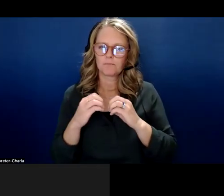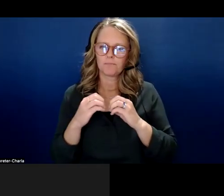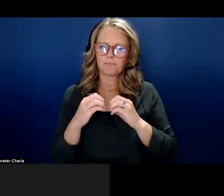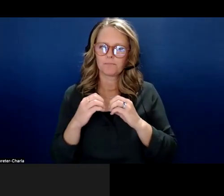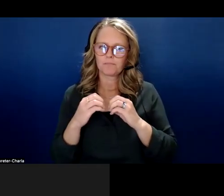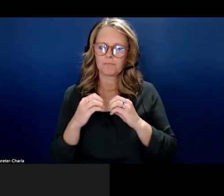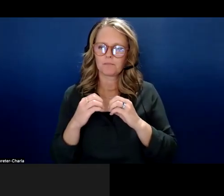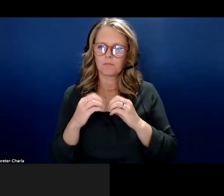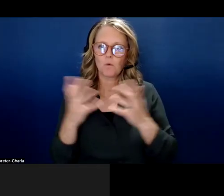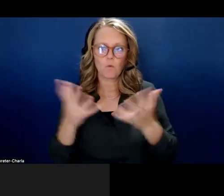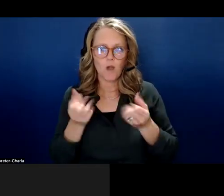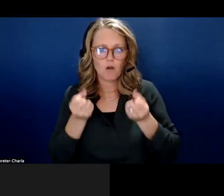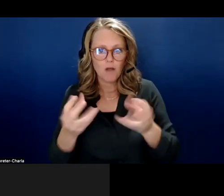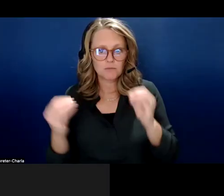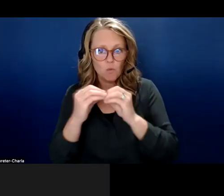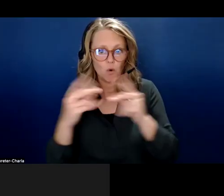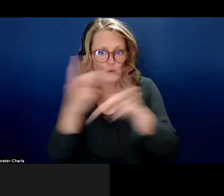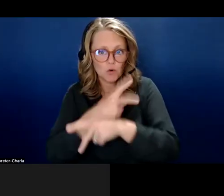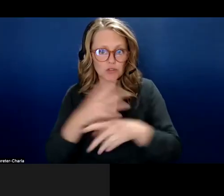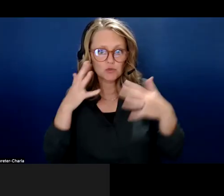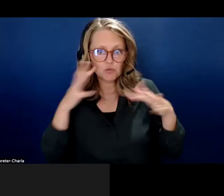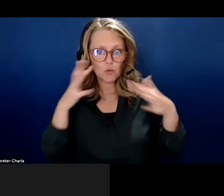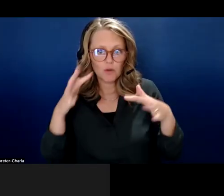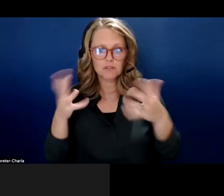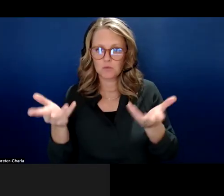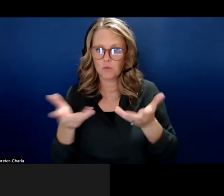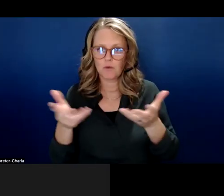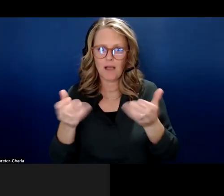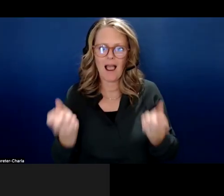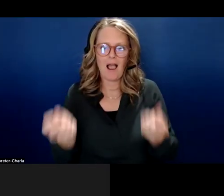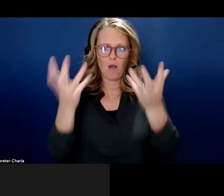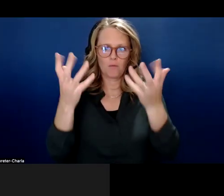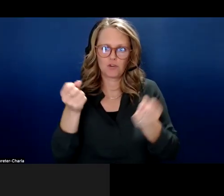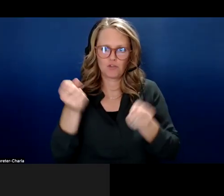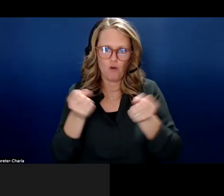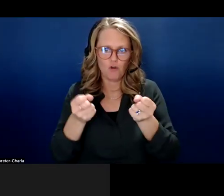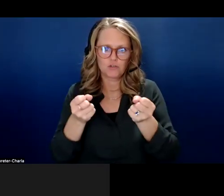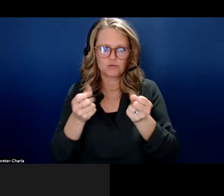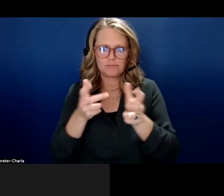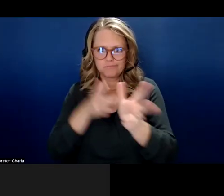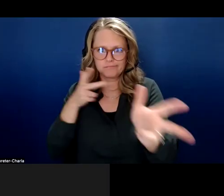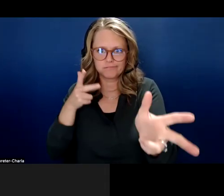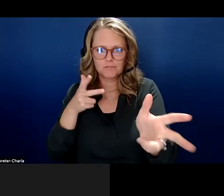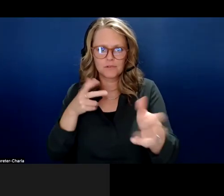rather than like distance from the vehicles if you're on the immediate sidewalk. Is that right, Melinda?